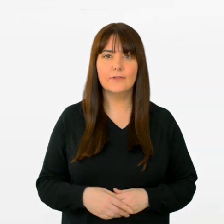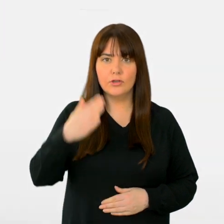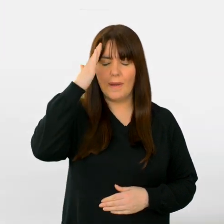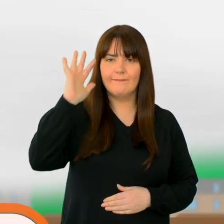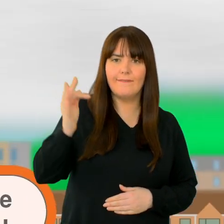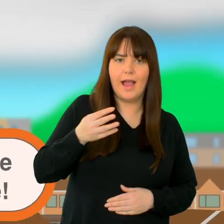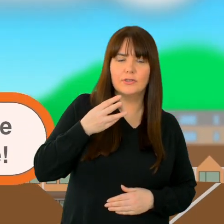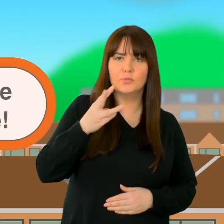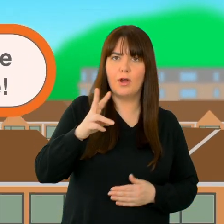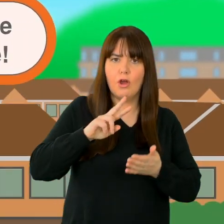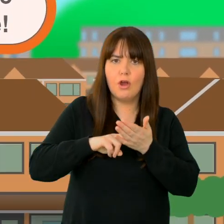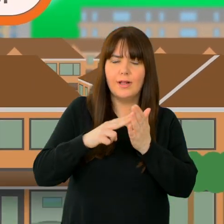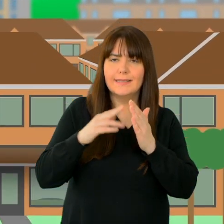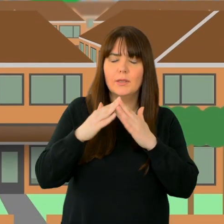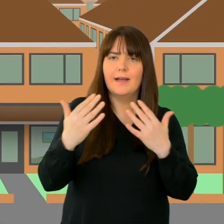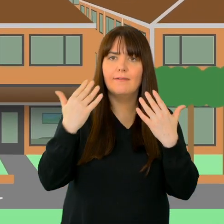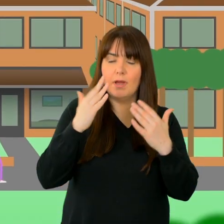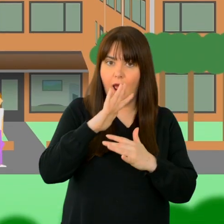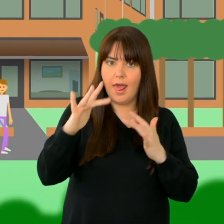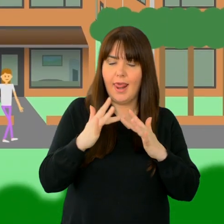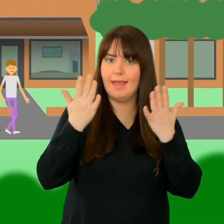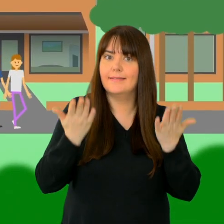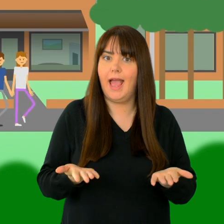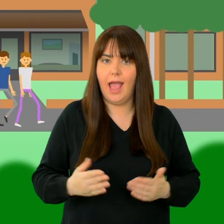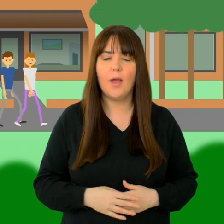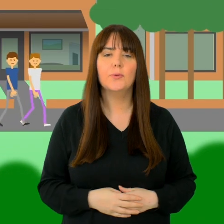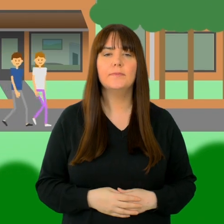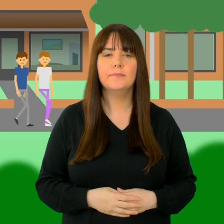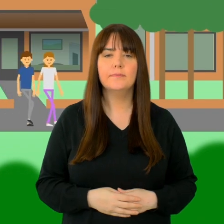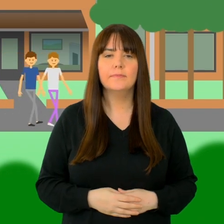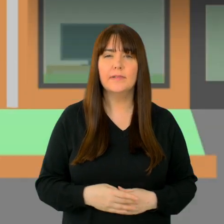Did you know the fastest way to organise your housing information is now online!